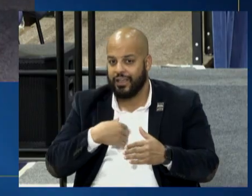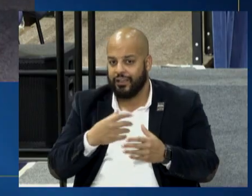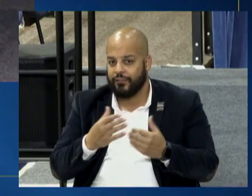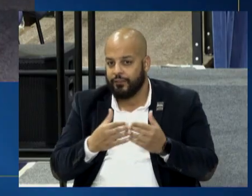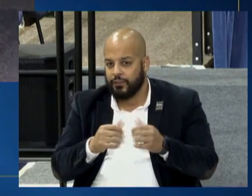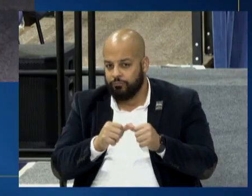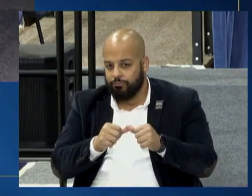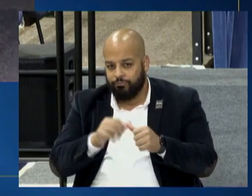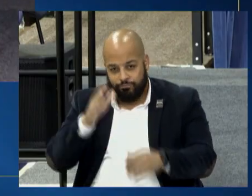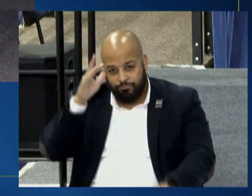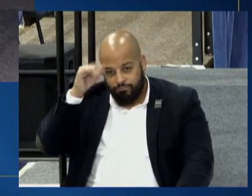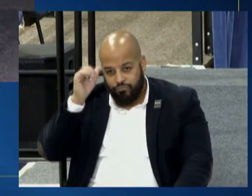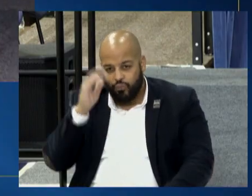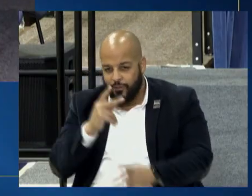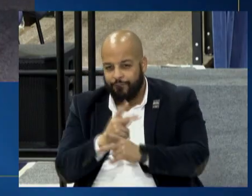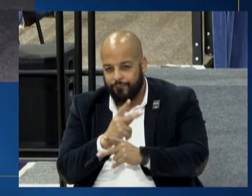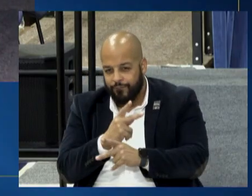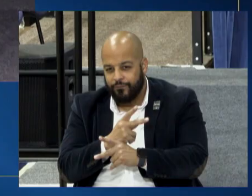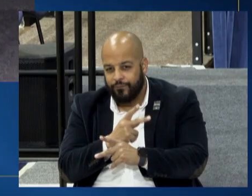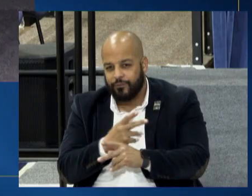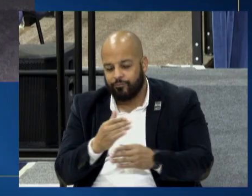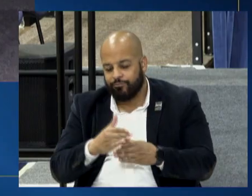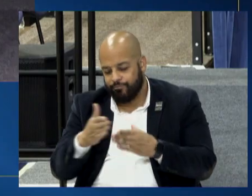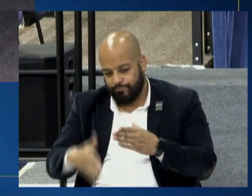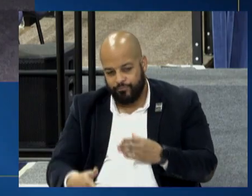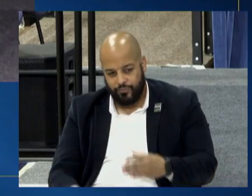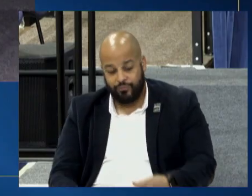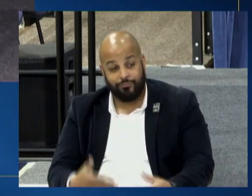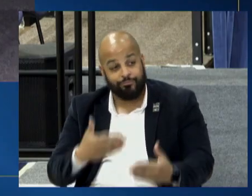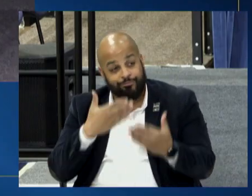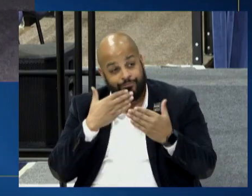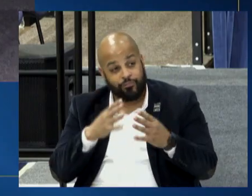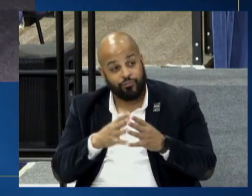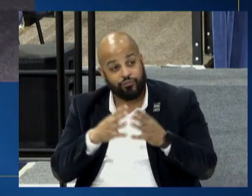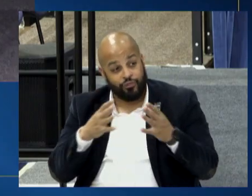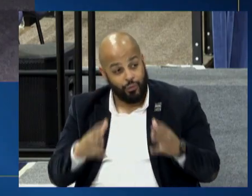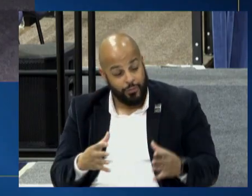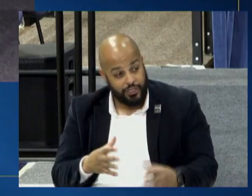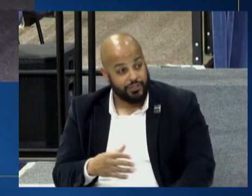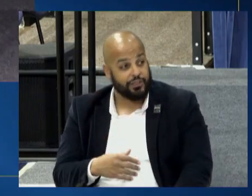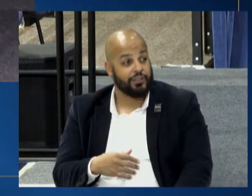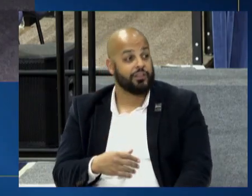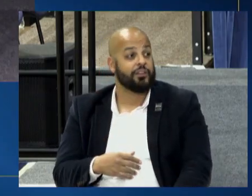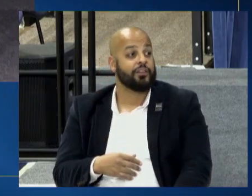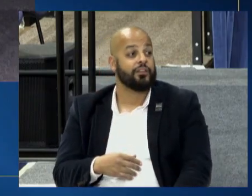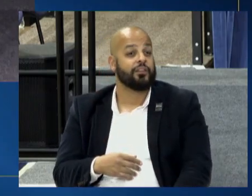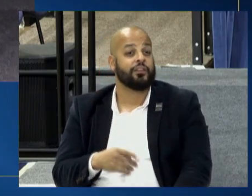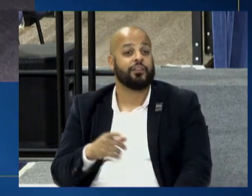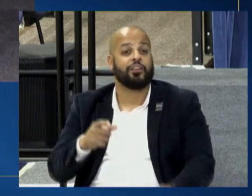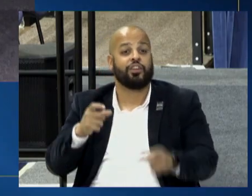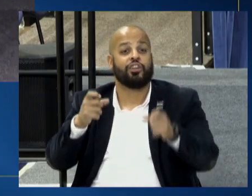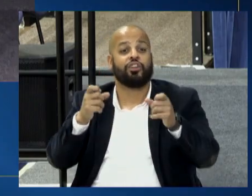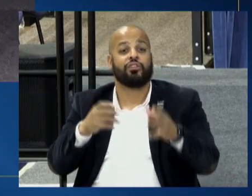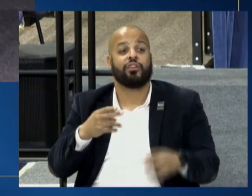and let's see what we do have available to us to make it happen." So, thank you very much, Dr. Monarez, deputy director for ARPA-H. We appreciate the work